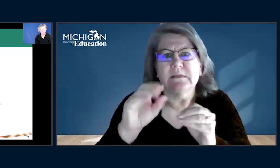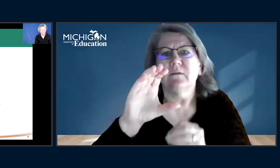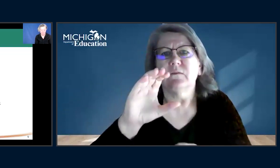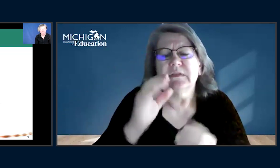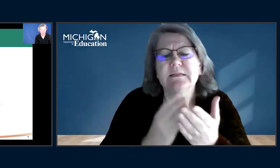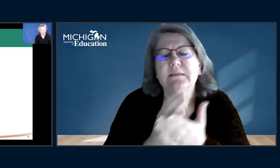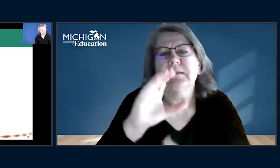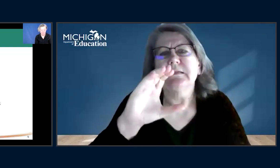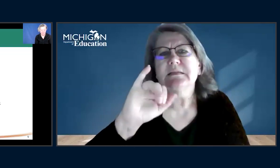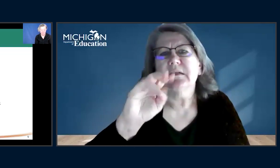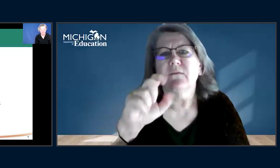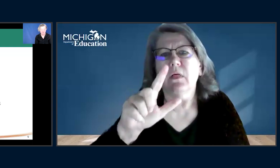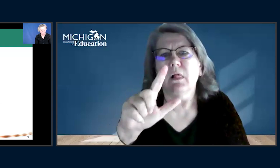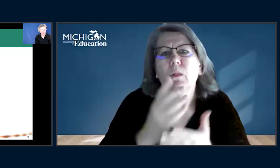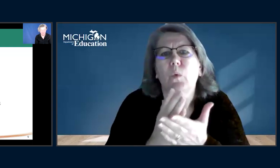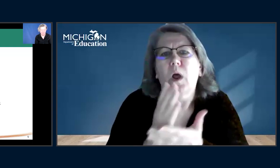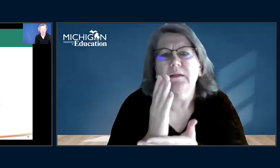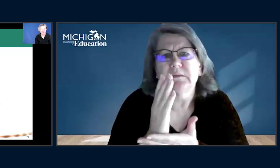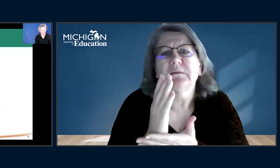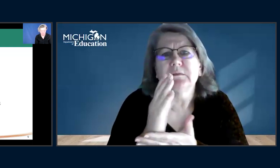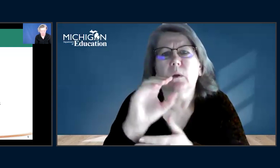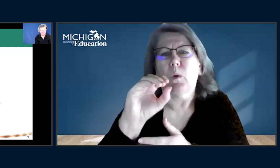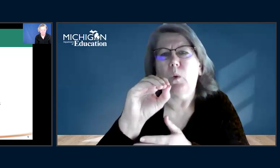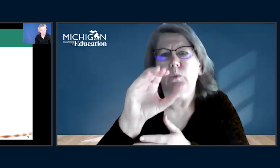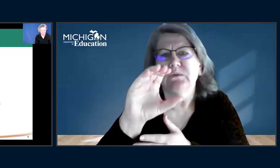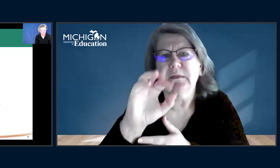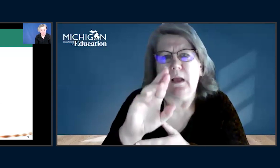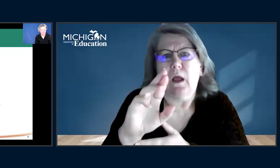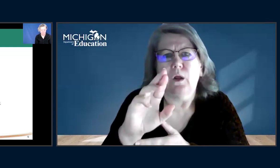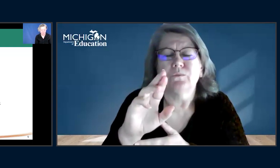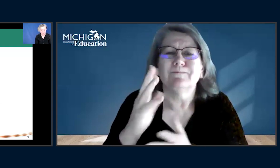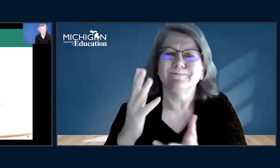would be the Federal Office of Civil Rights.